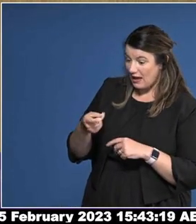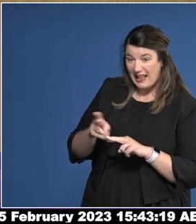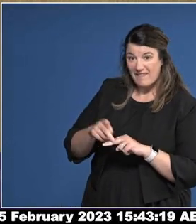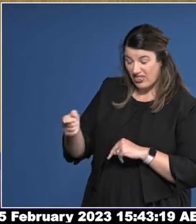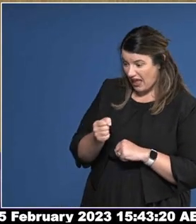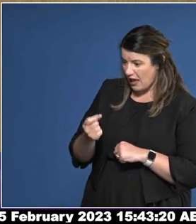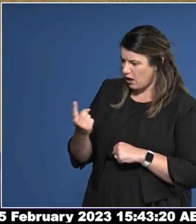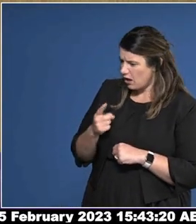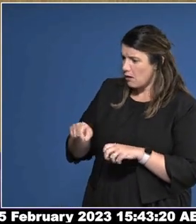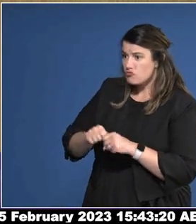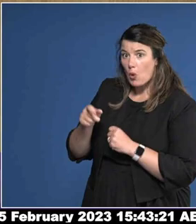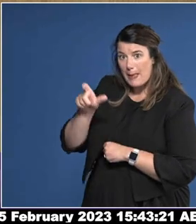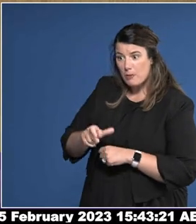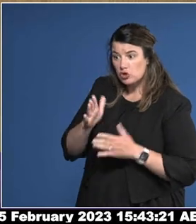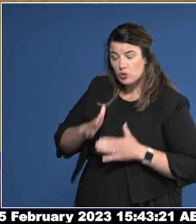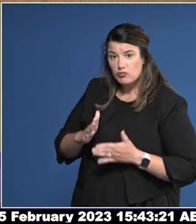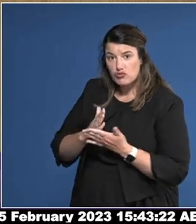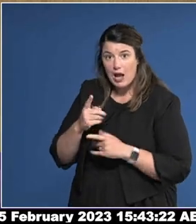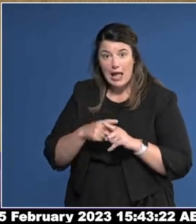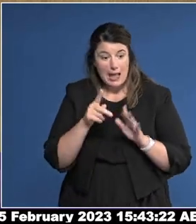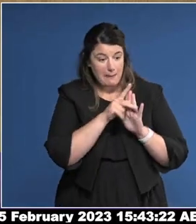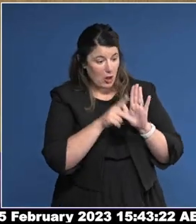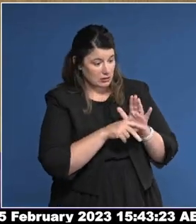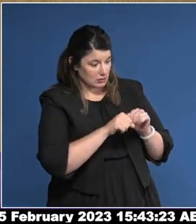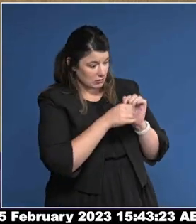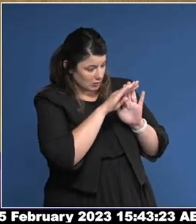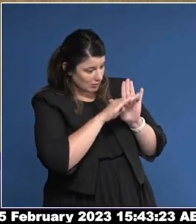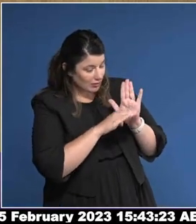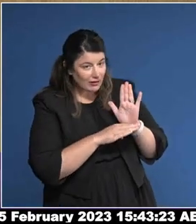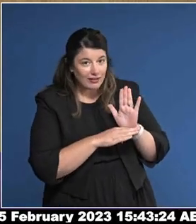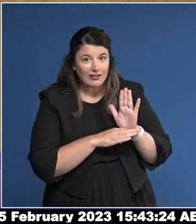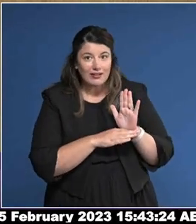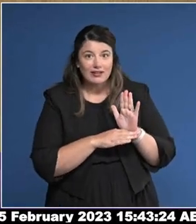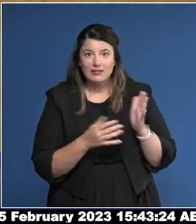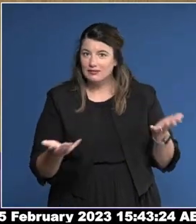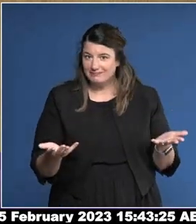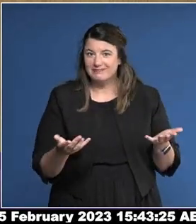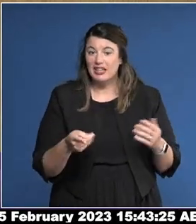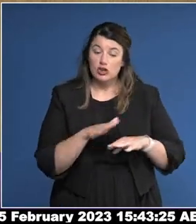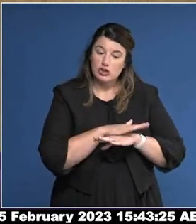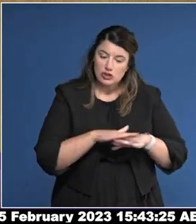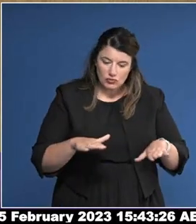the organisation. But that - as I said, the framework - the zero tolerance framework is much wider than that.